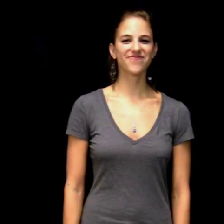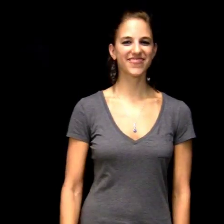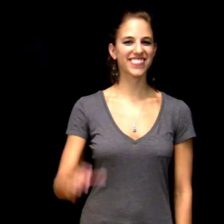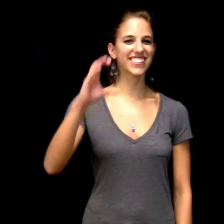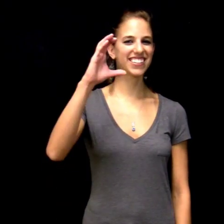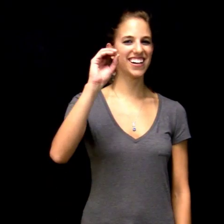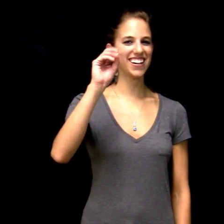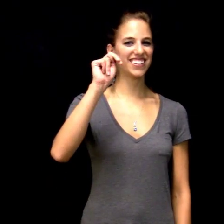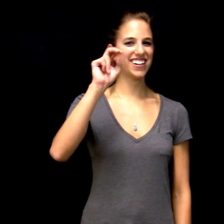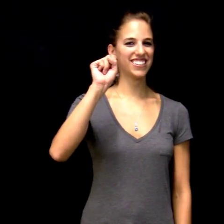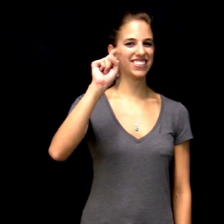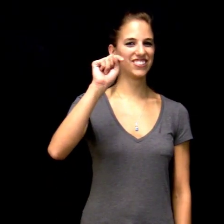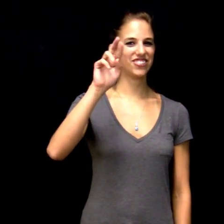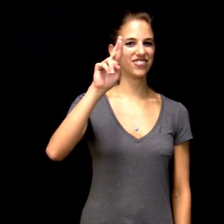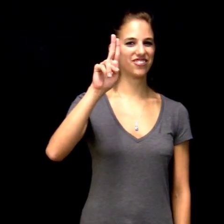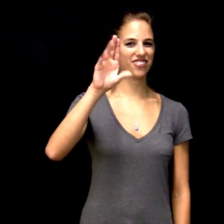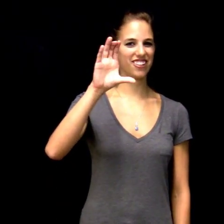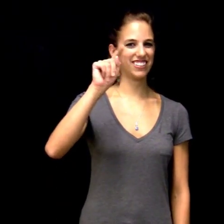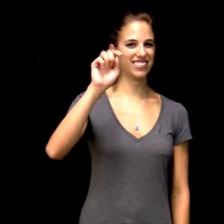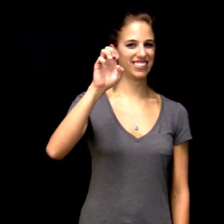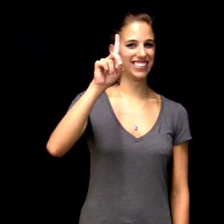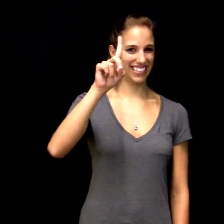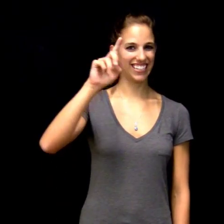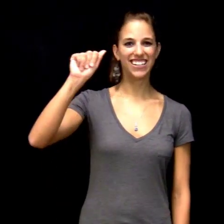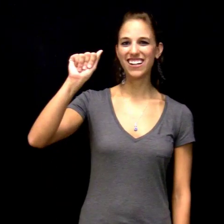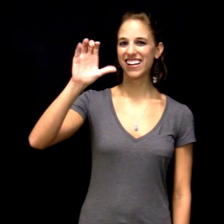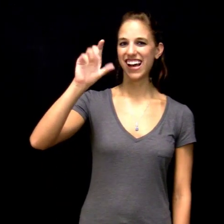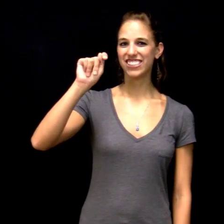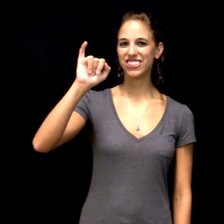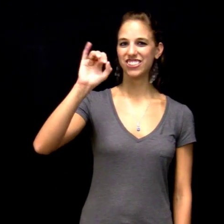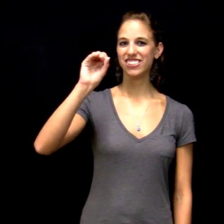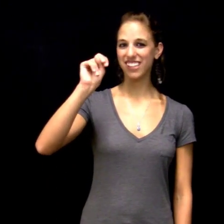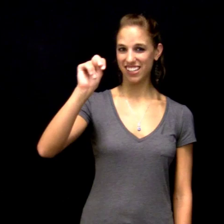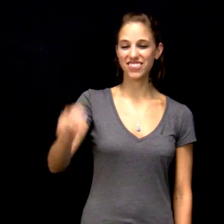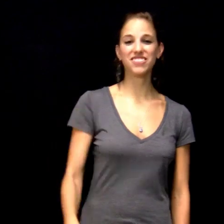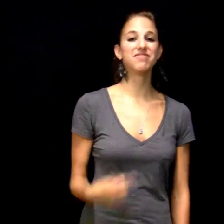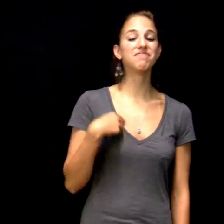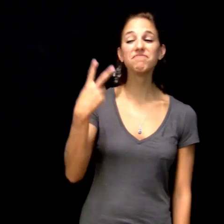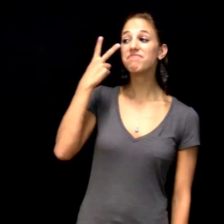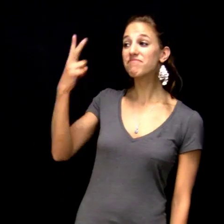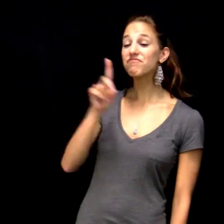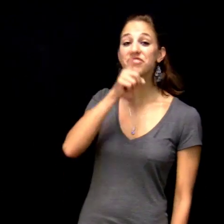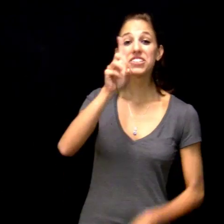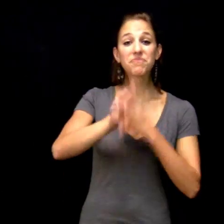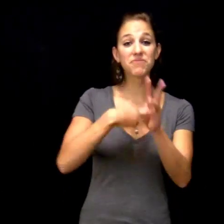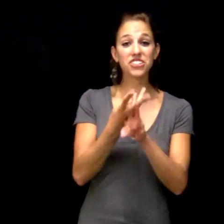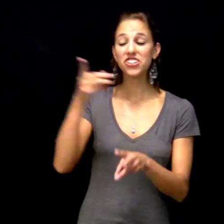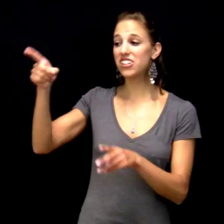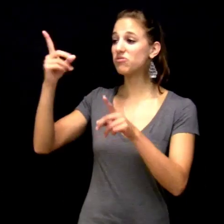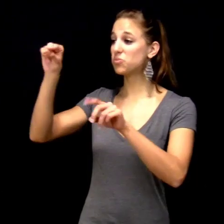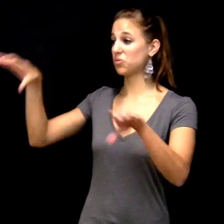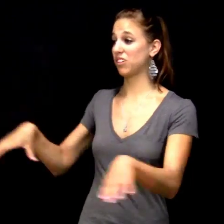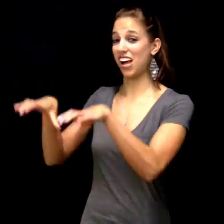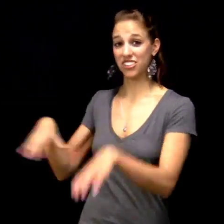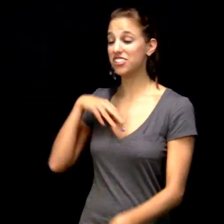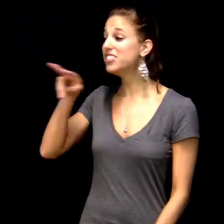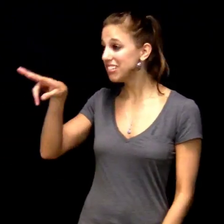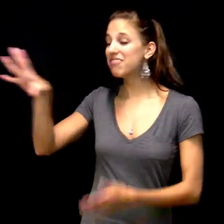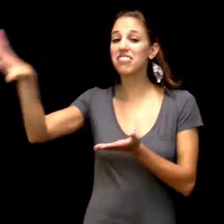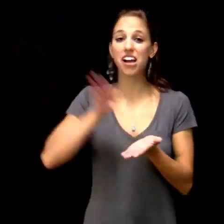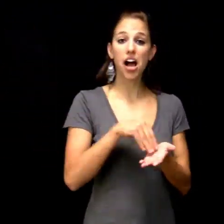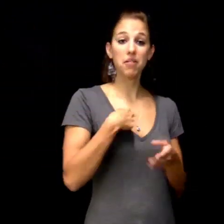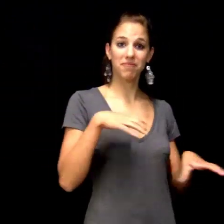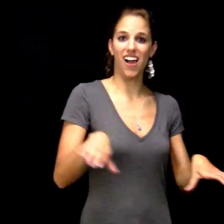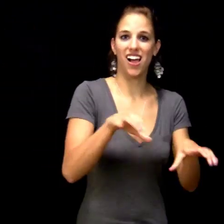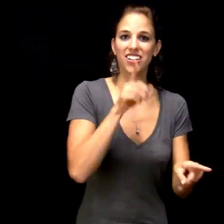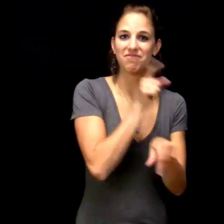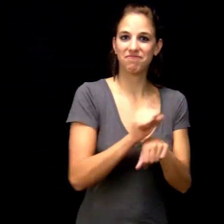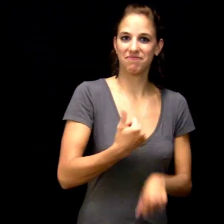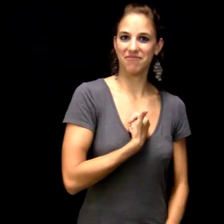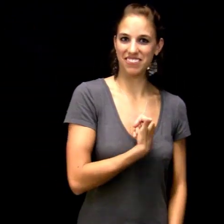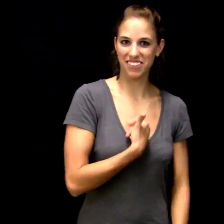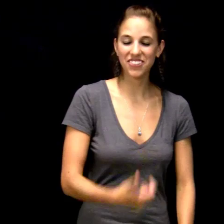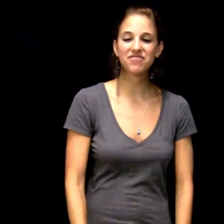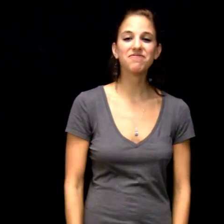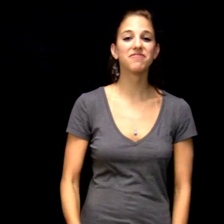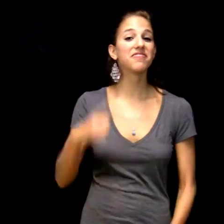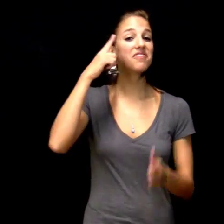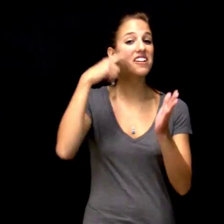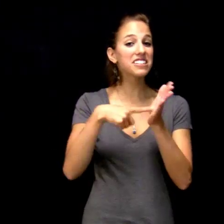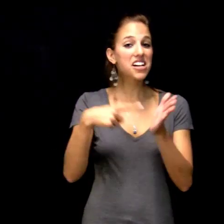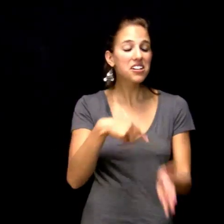Constructed action is based on the imitation of any real-world action by a signer. For example, a woman